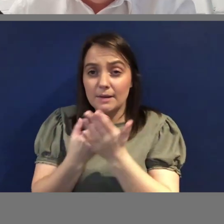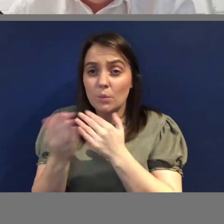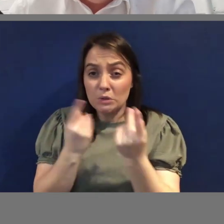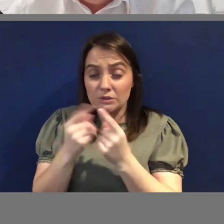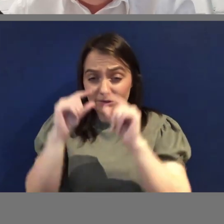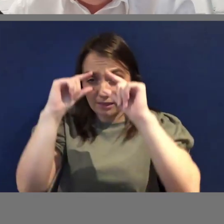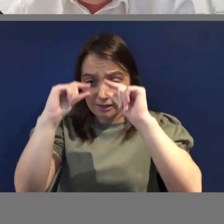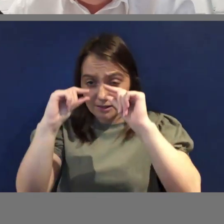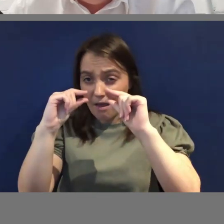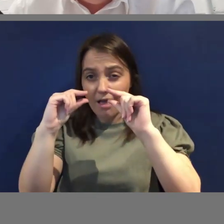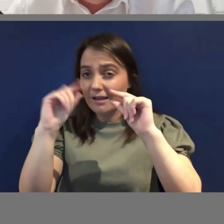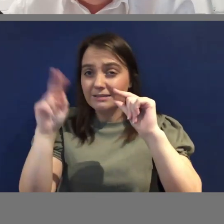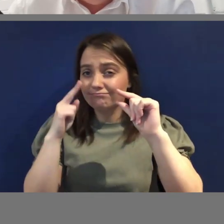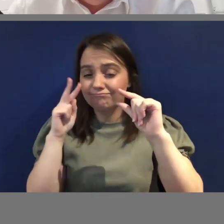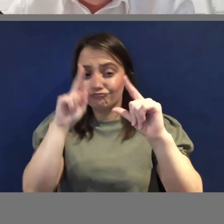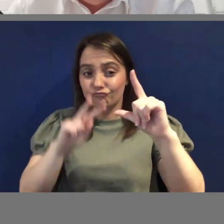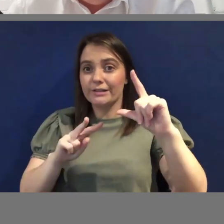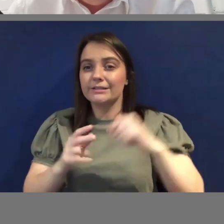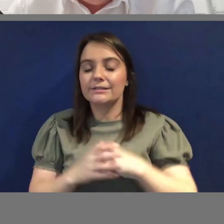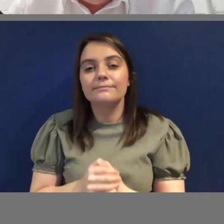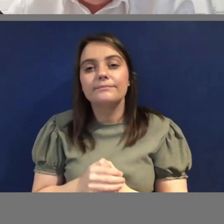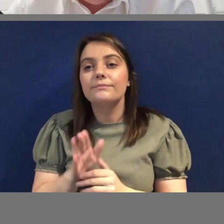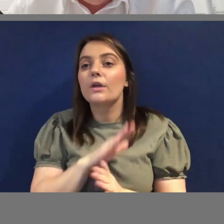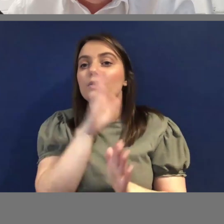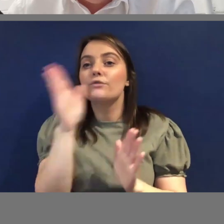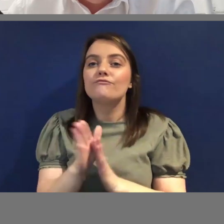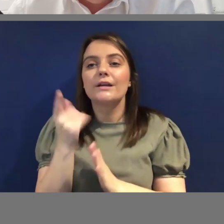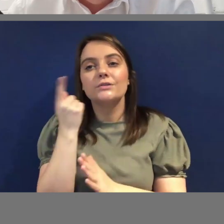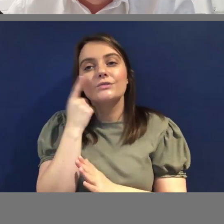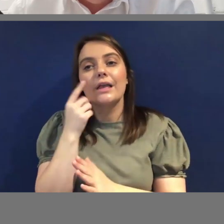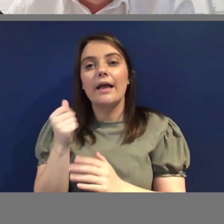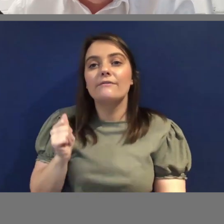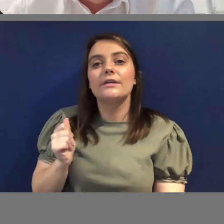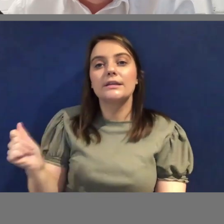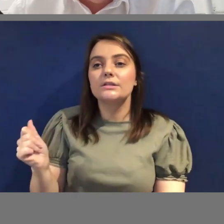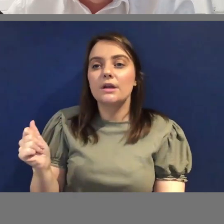over here we have on the right hand side we've we have um an intercom system which basically has